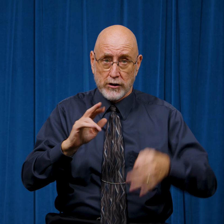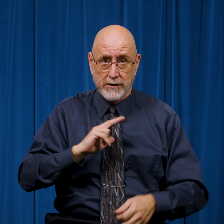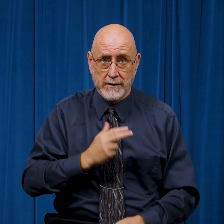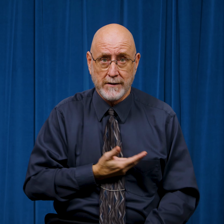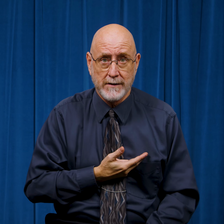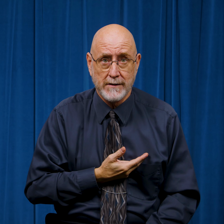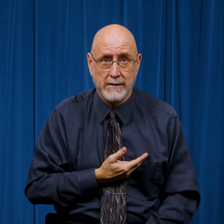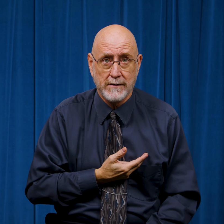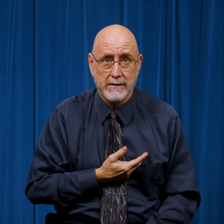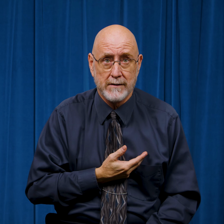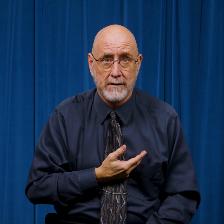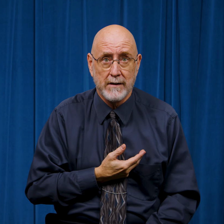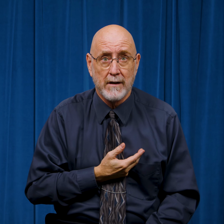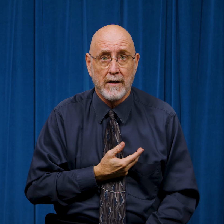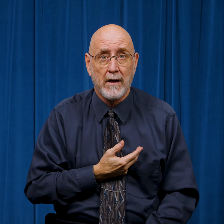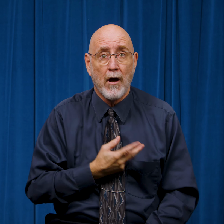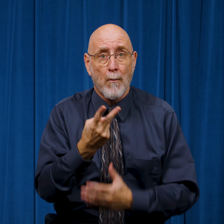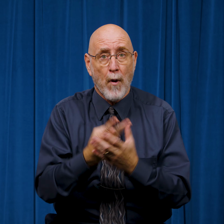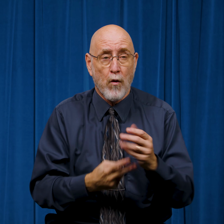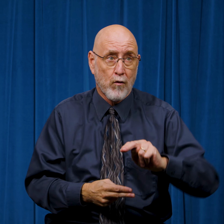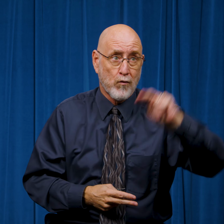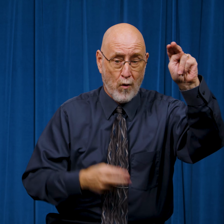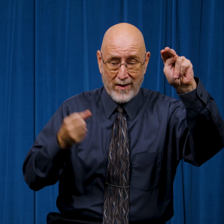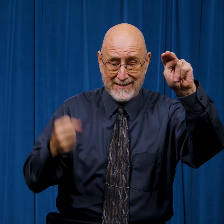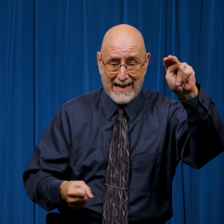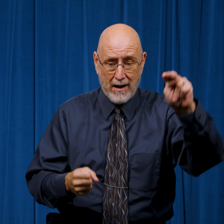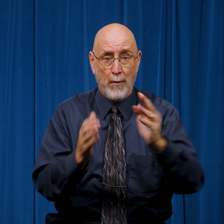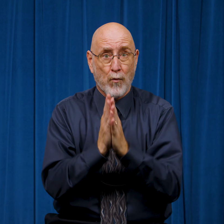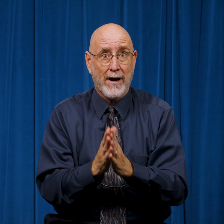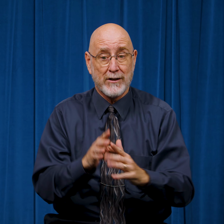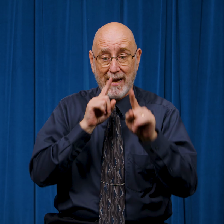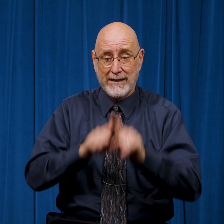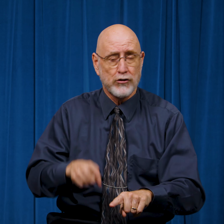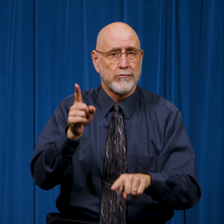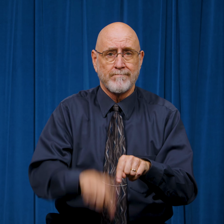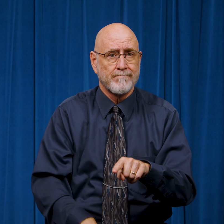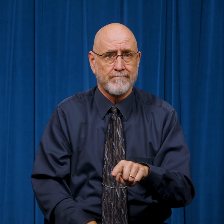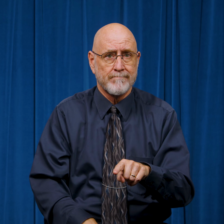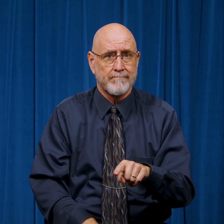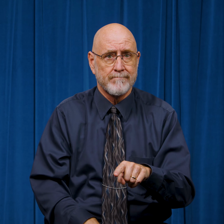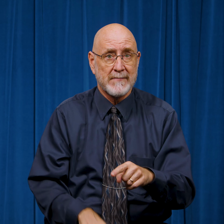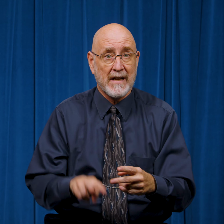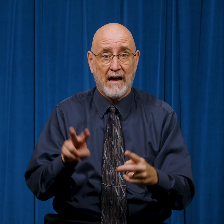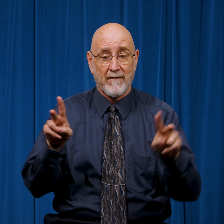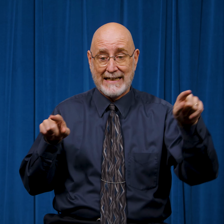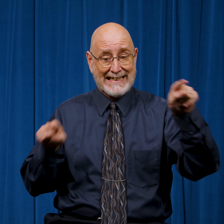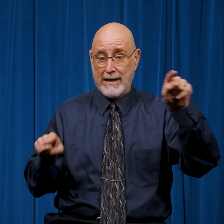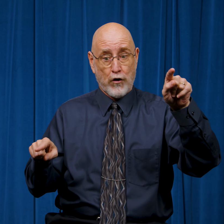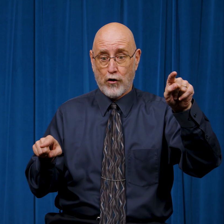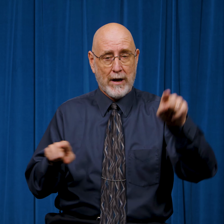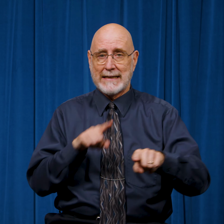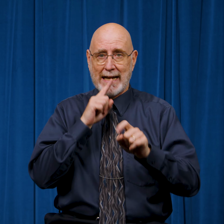The prayers of both could not be answered - that of neither has been answered fully.